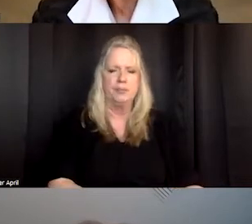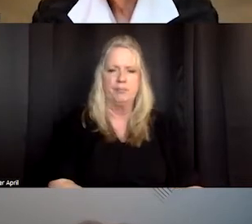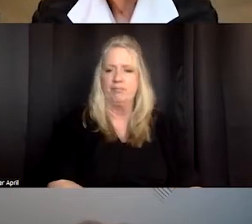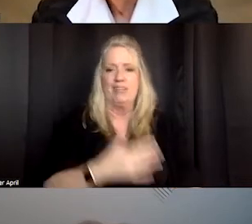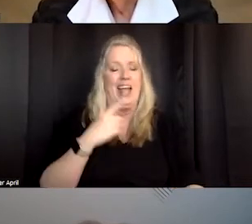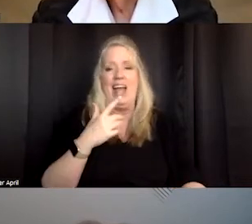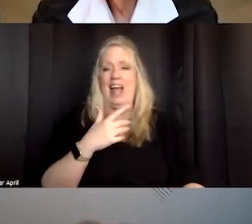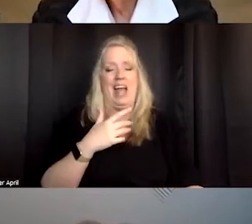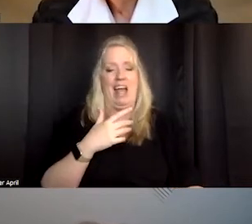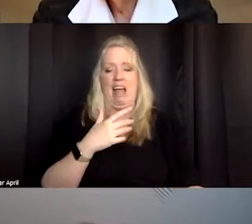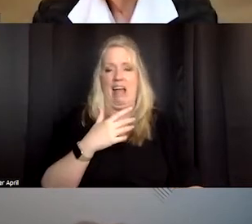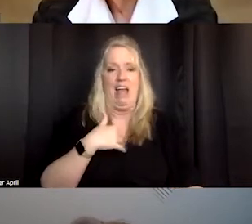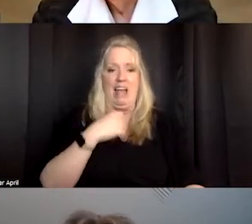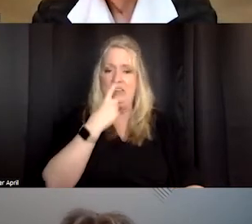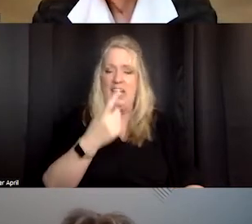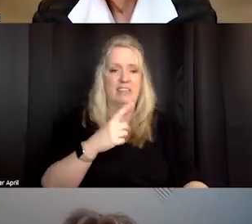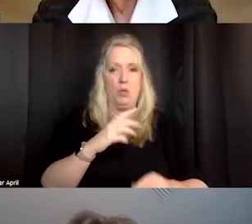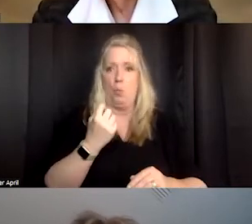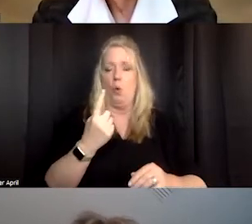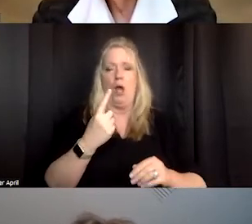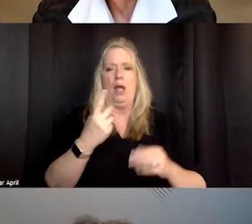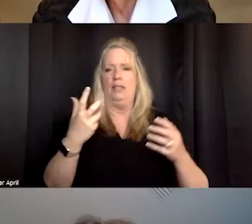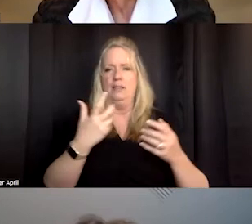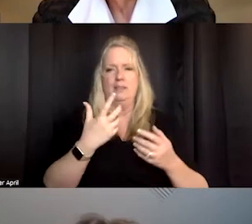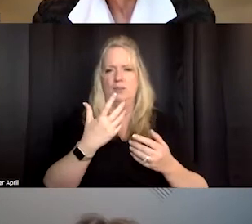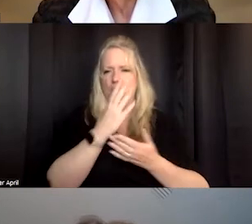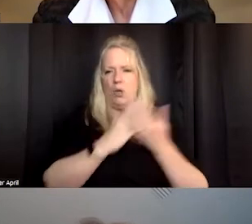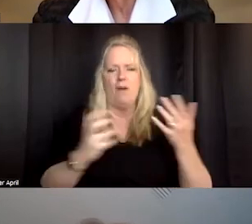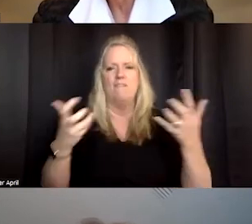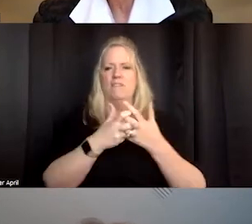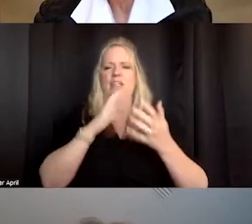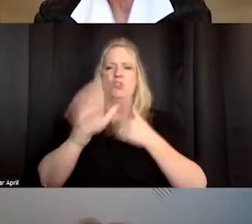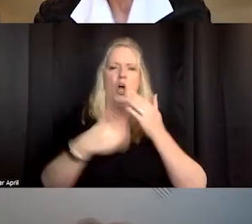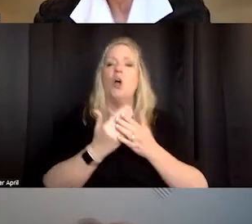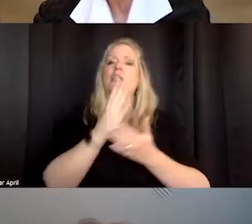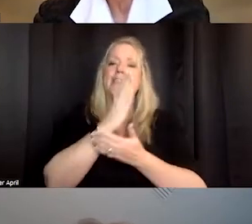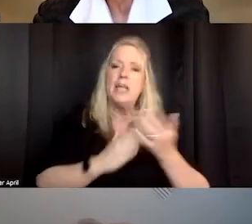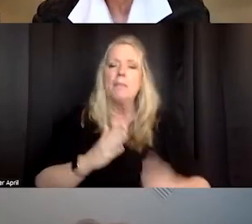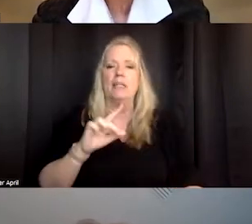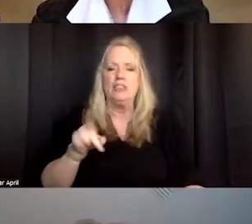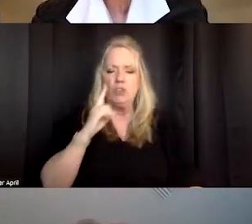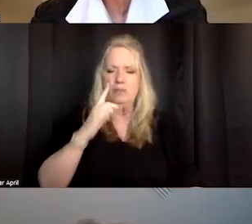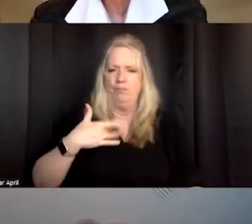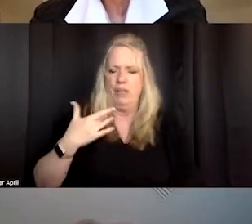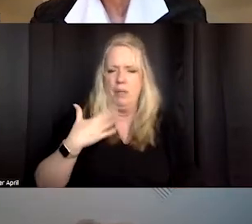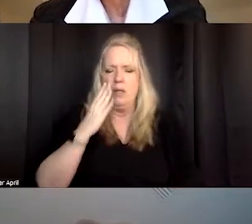A ONE SIZE FITS ALL, ANSWER. SOME OF IT IS, ALSO, JUST, THE SENSE OF THE SPECIALIST TAKING THE CALL.